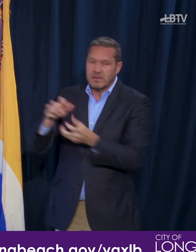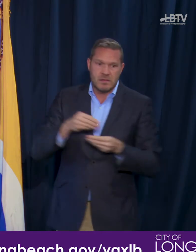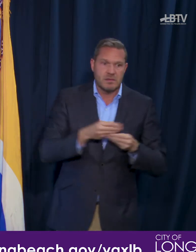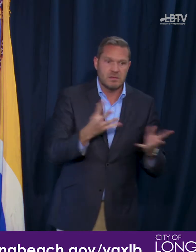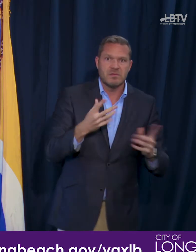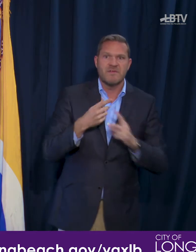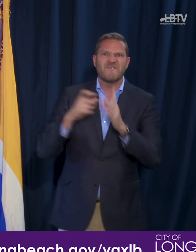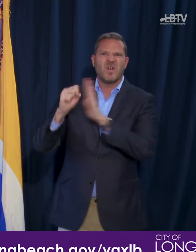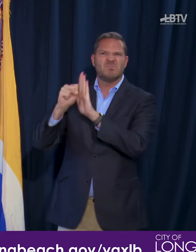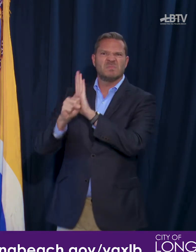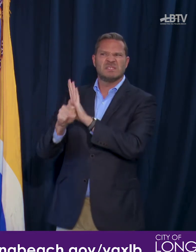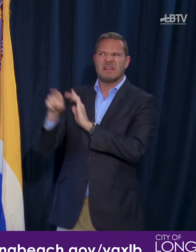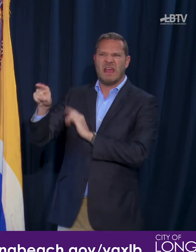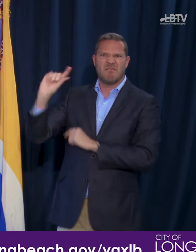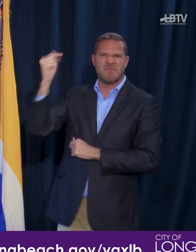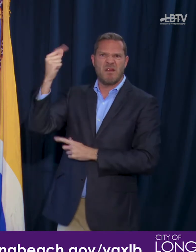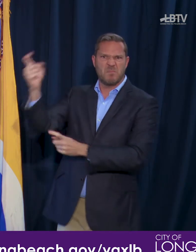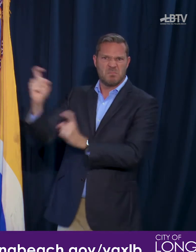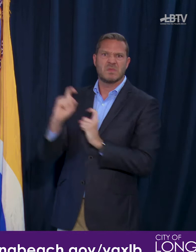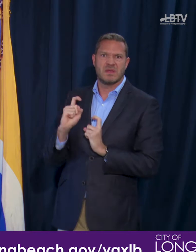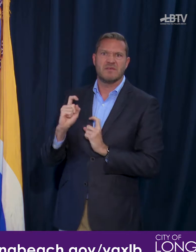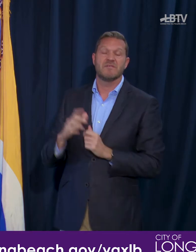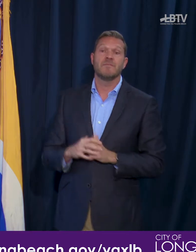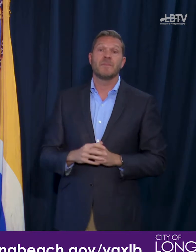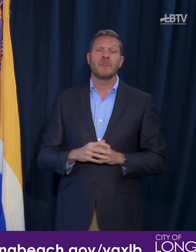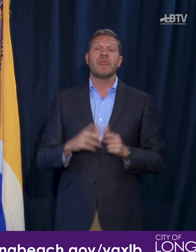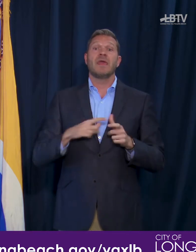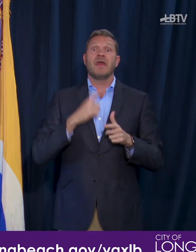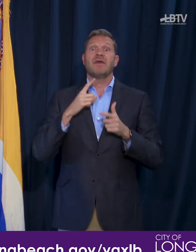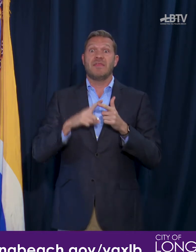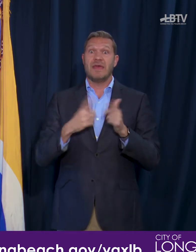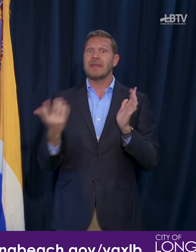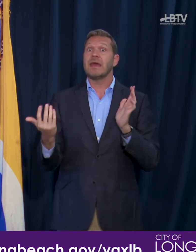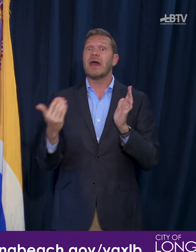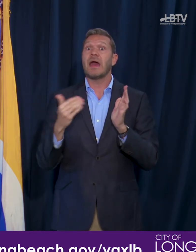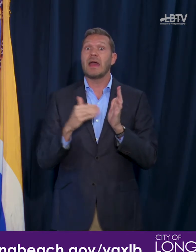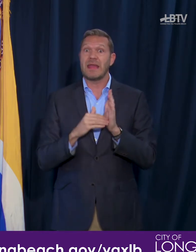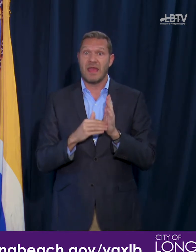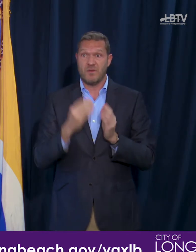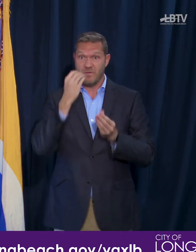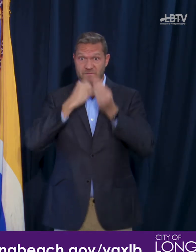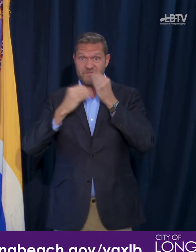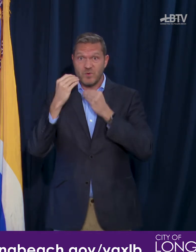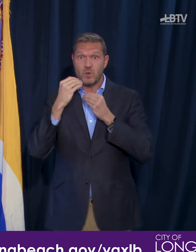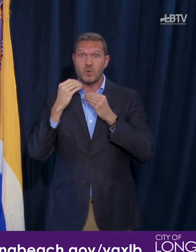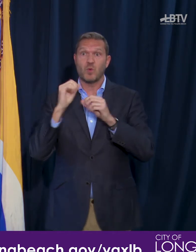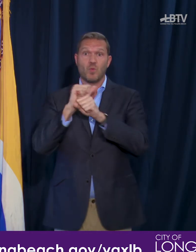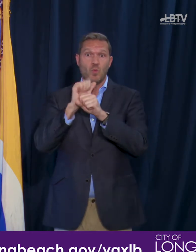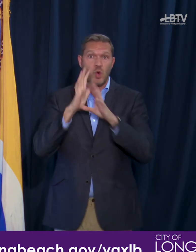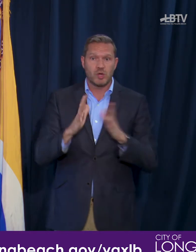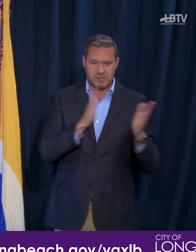And we began vaccinating food sector workers, some last week, throughout this week, and